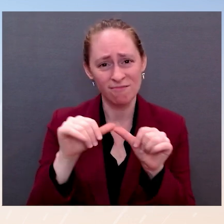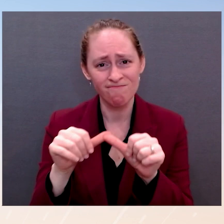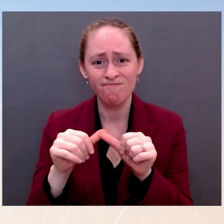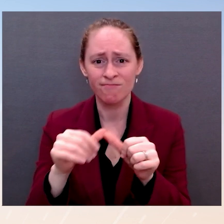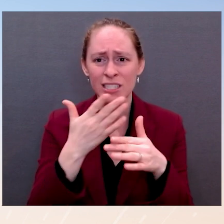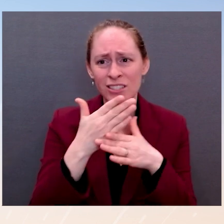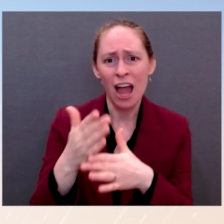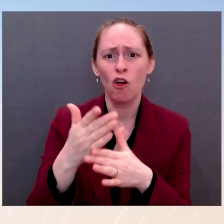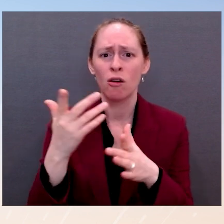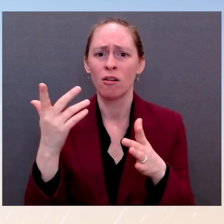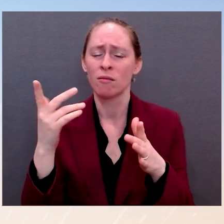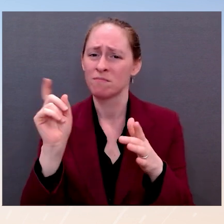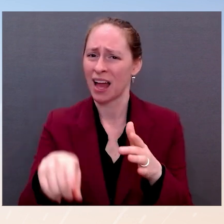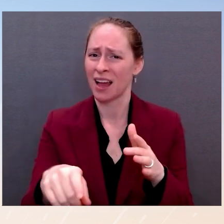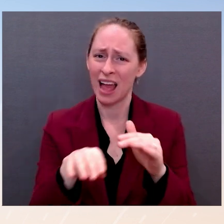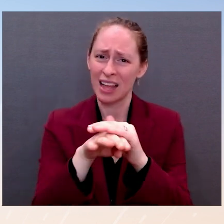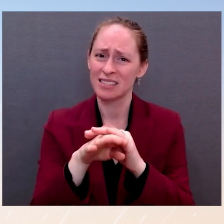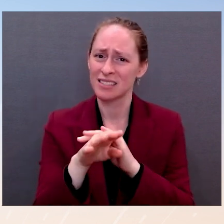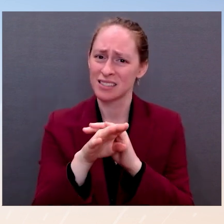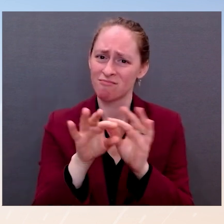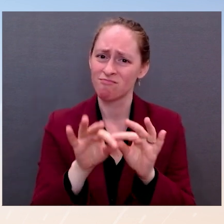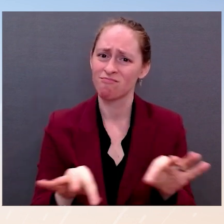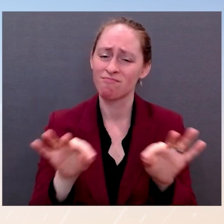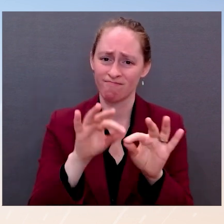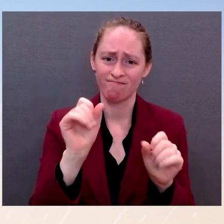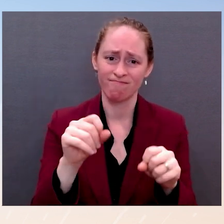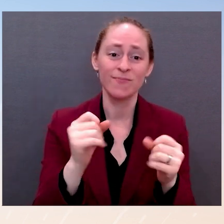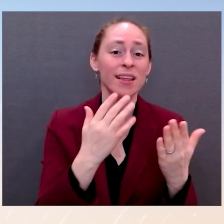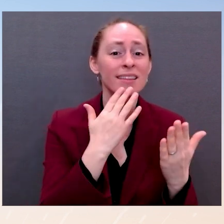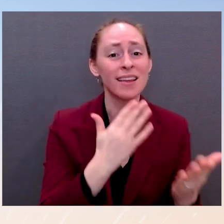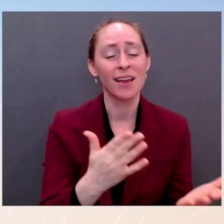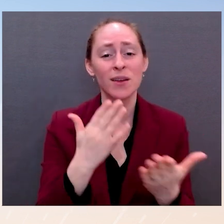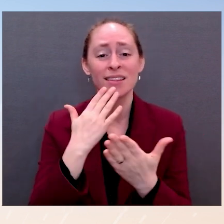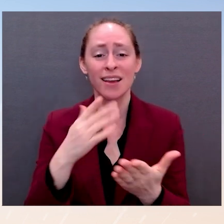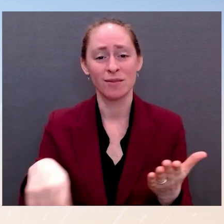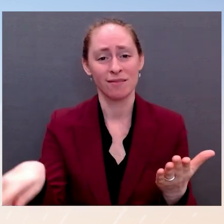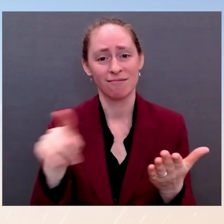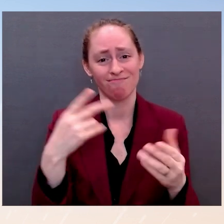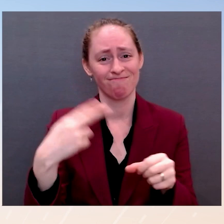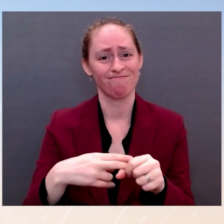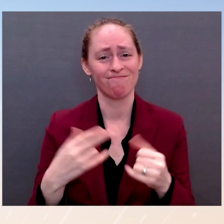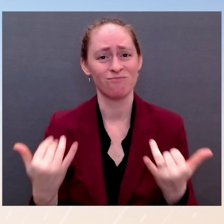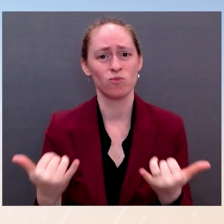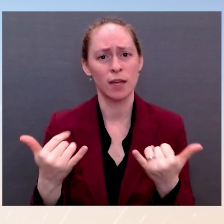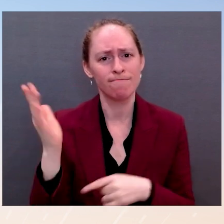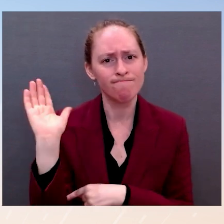to ensure that we move your message of access. So I want to just thank this dynamic panel again